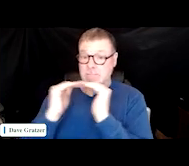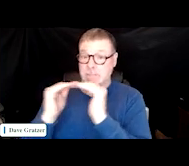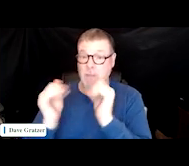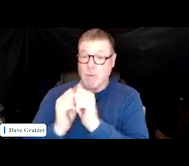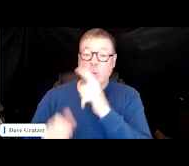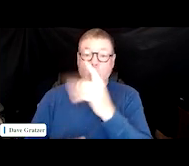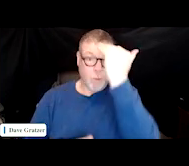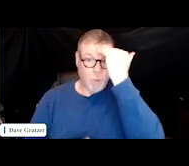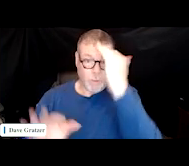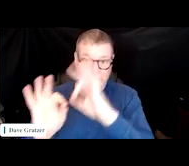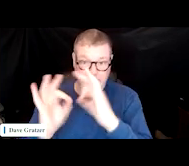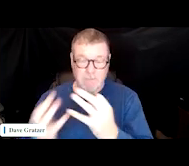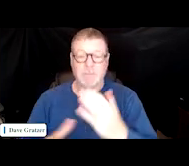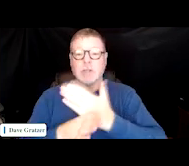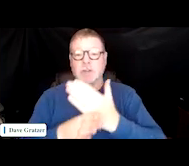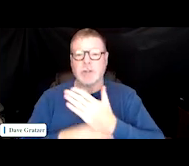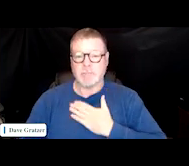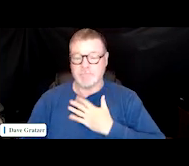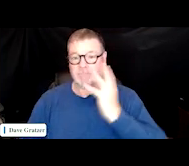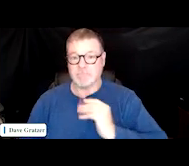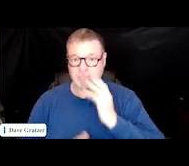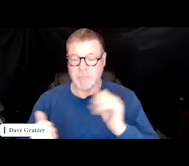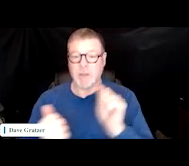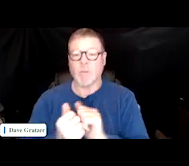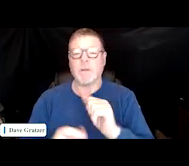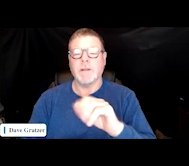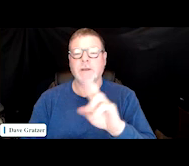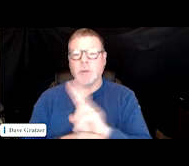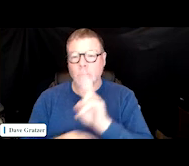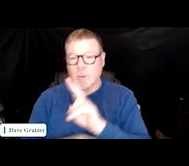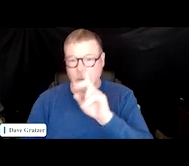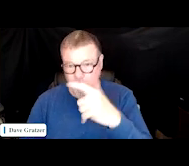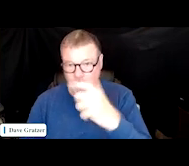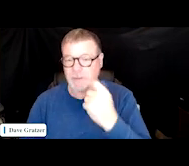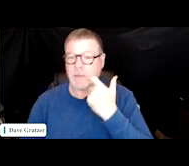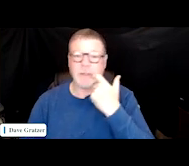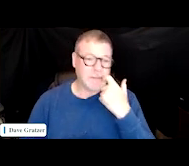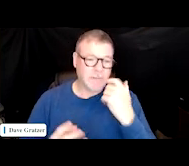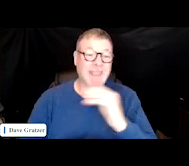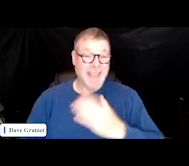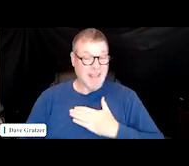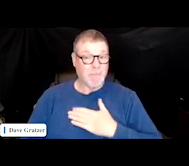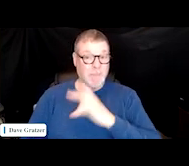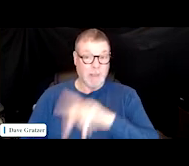shared my lived experience with substance abuse, addiction, and my personal history with DCF.